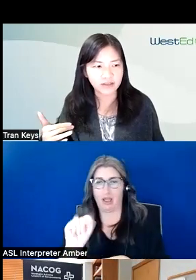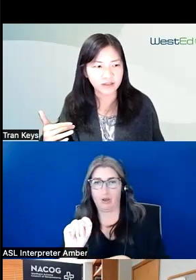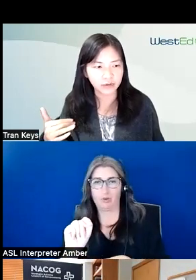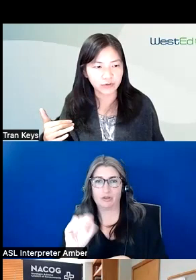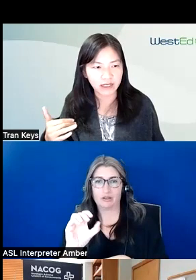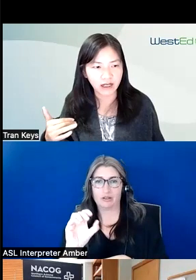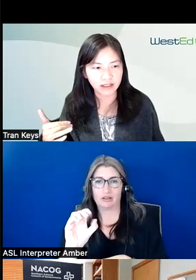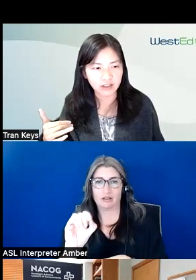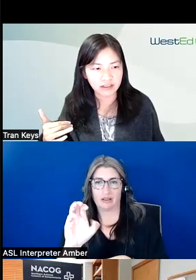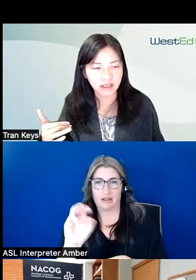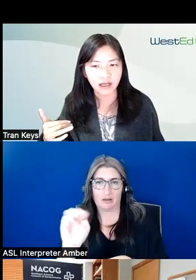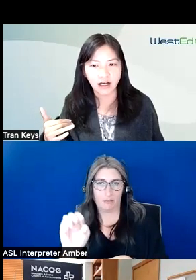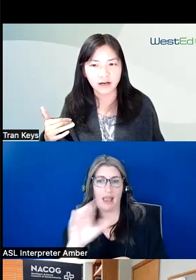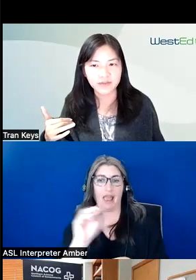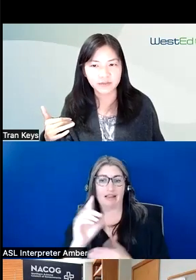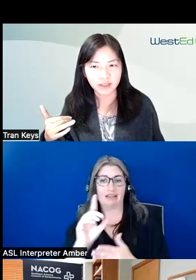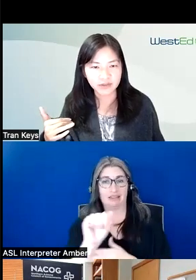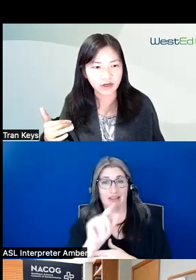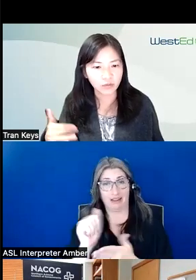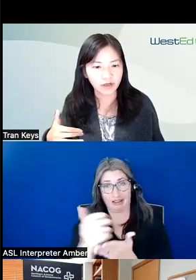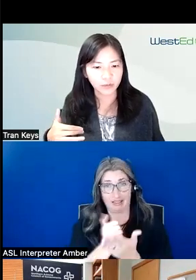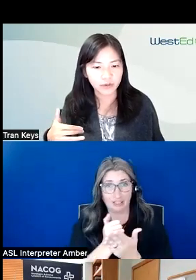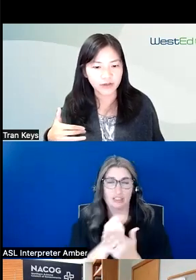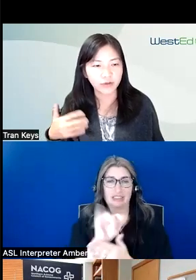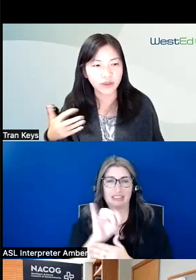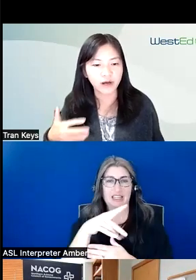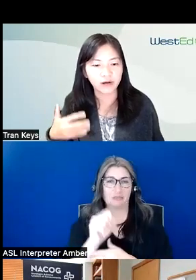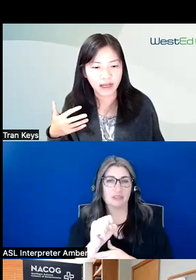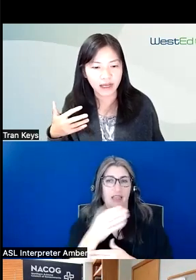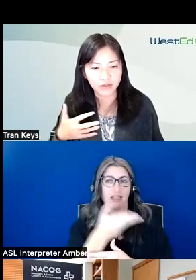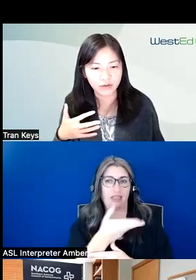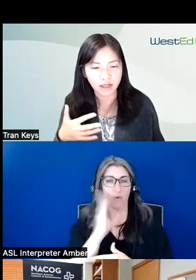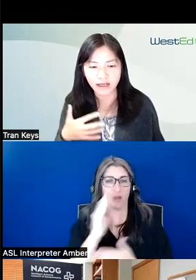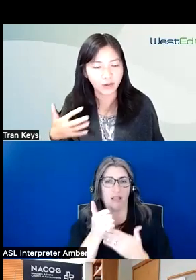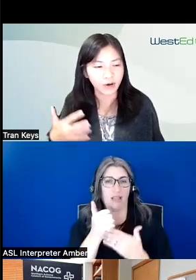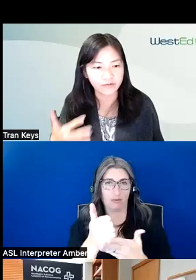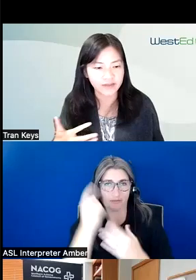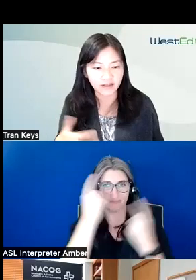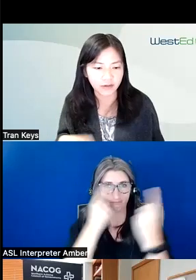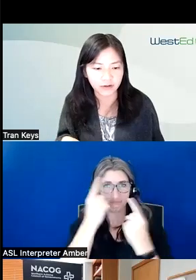to improve data collection, some tips there, will help you as you think about how you put all of this together.